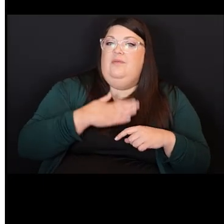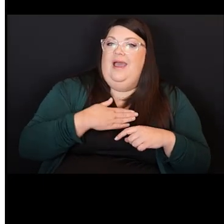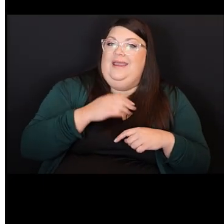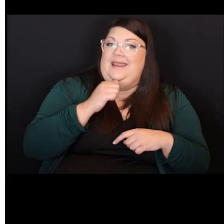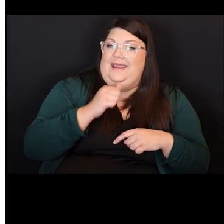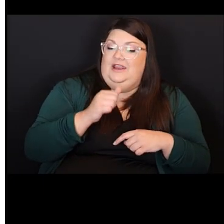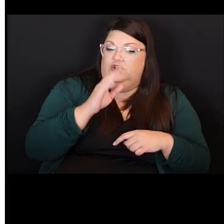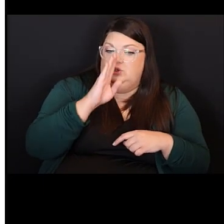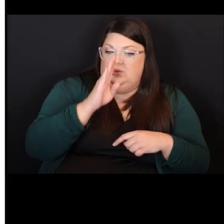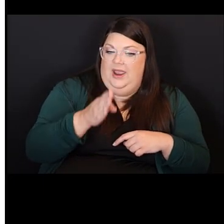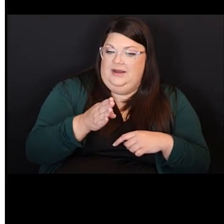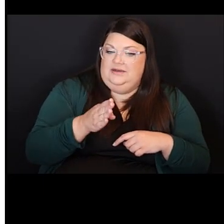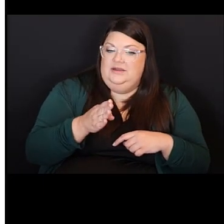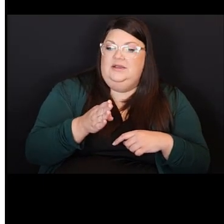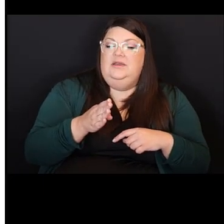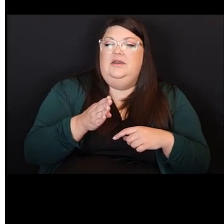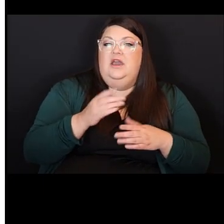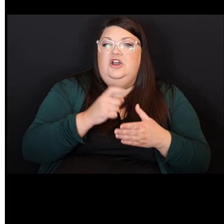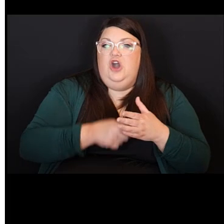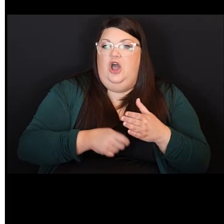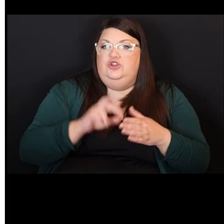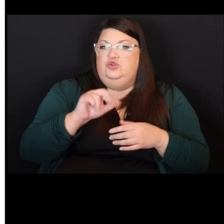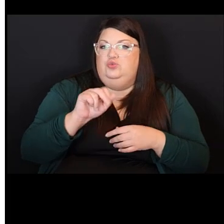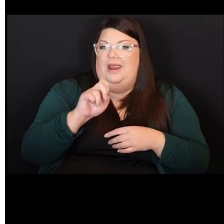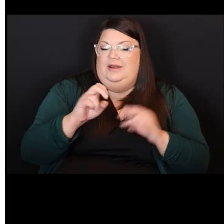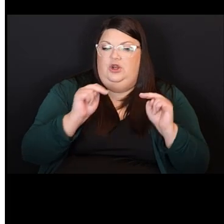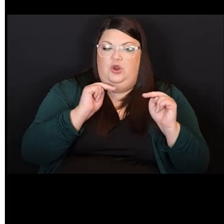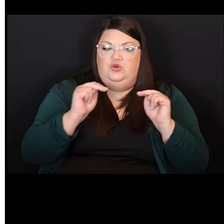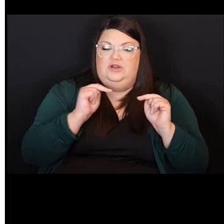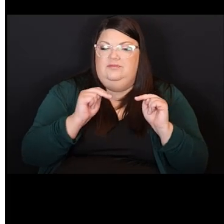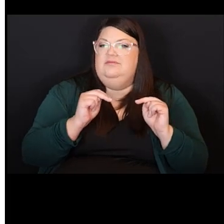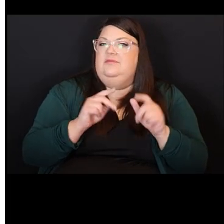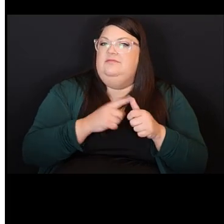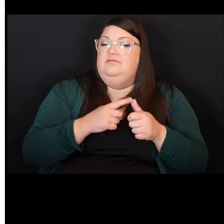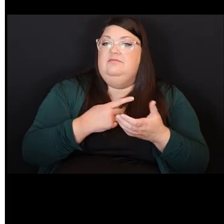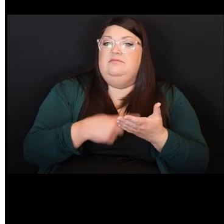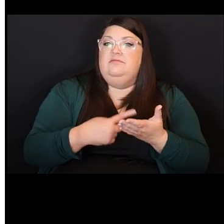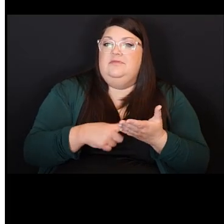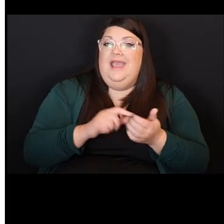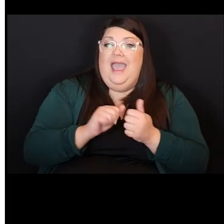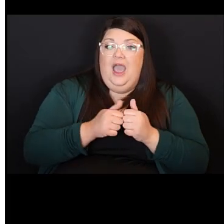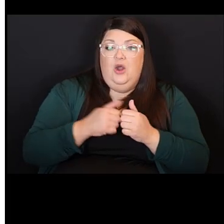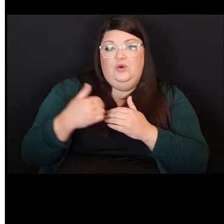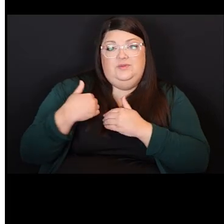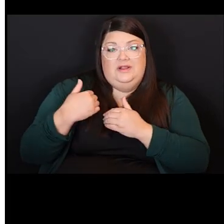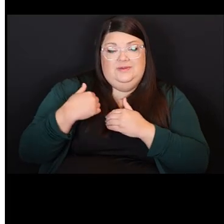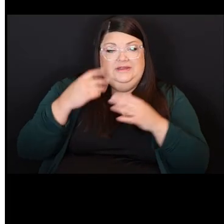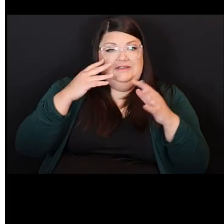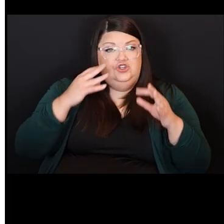my Indirect Cost Rate Negotiation? Let’s discuss “How” responsibility